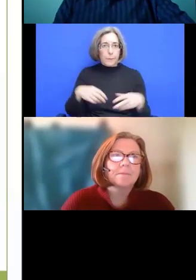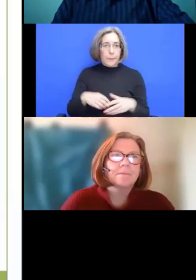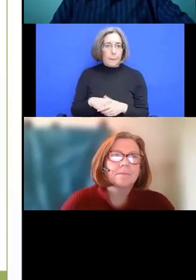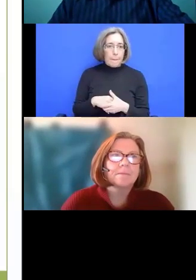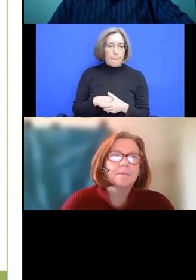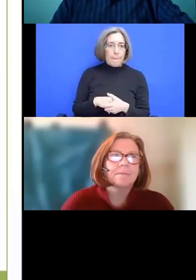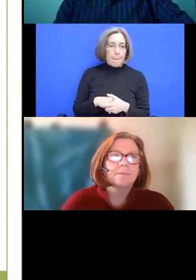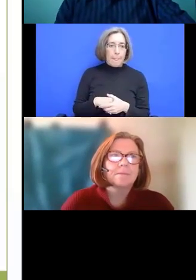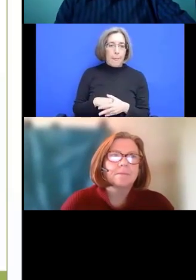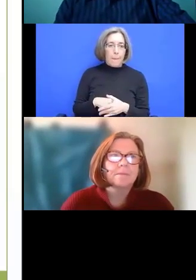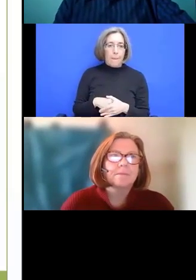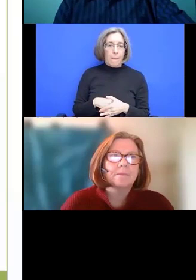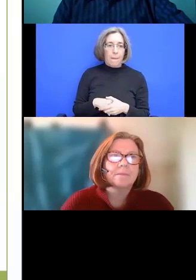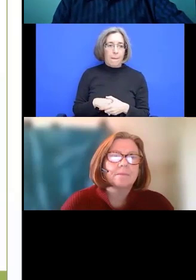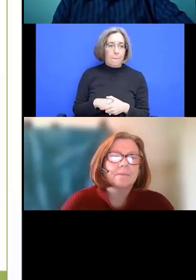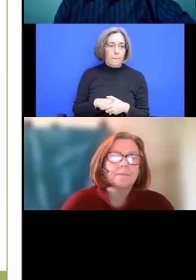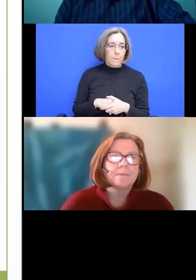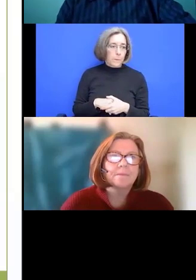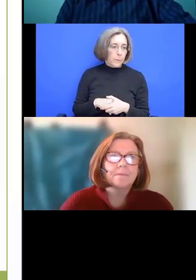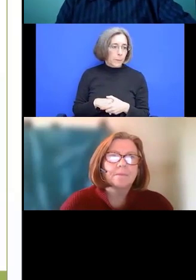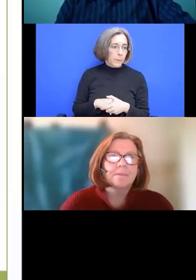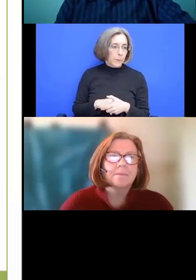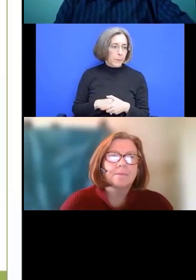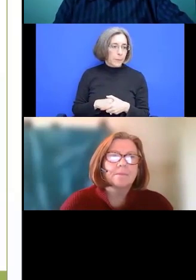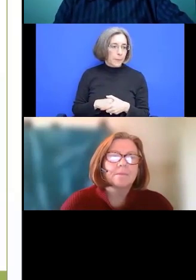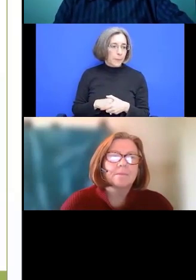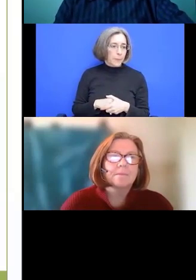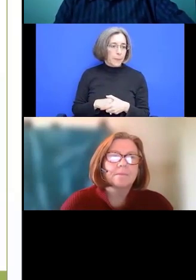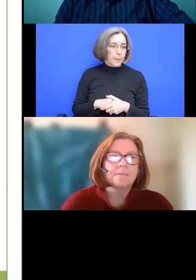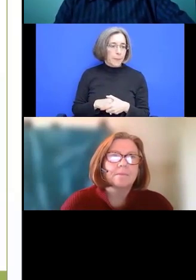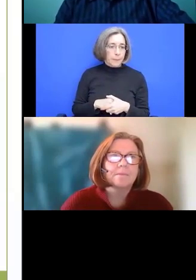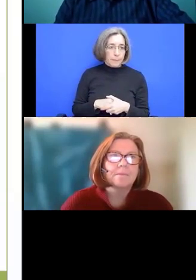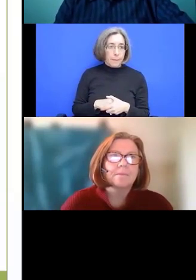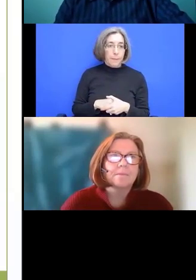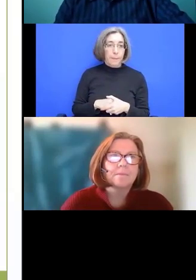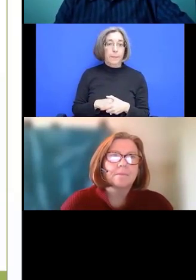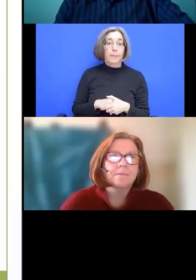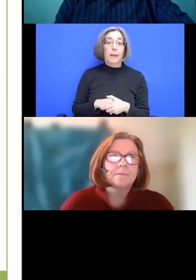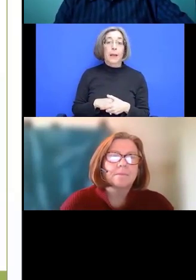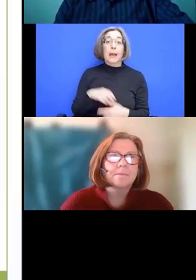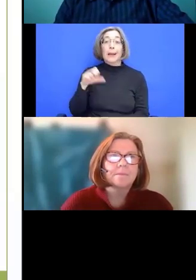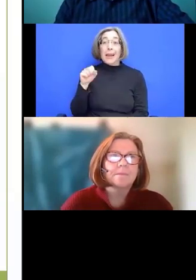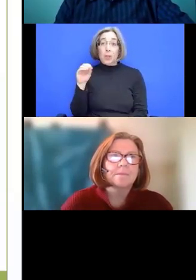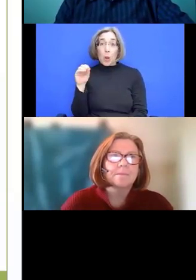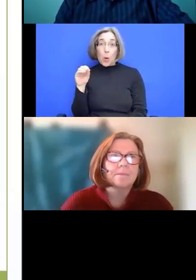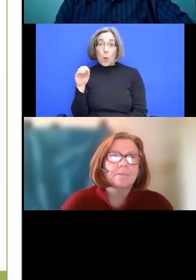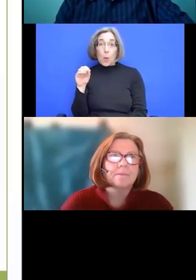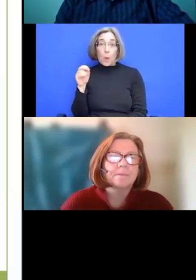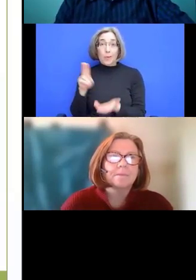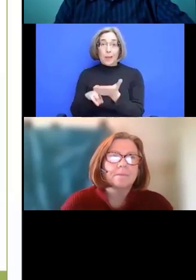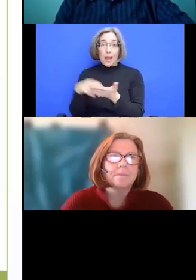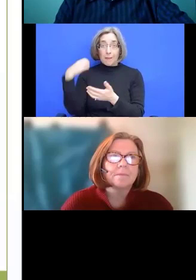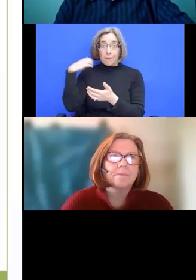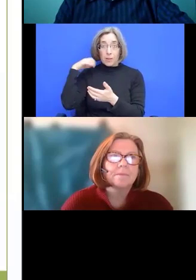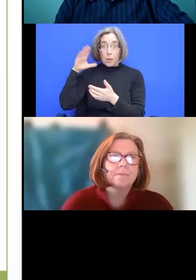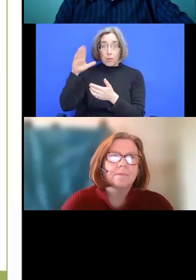Now, the SO version, again, looks a little bit more complicated because, again, they're seeing a lot more information